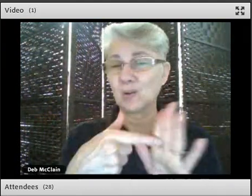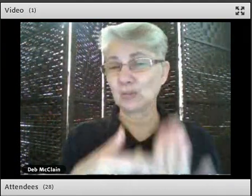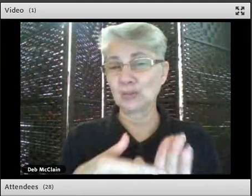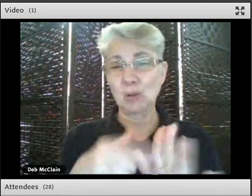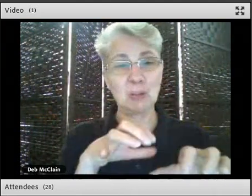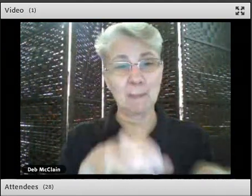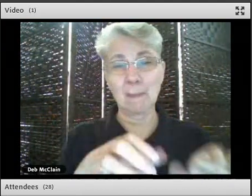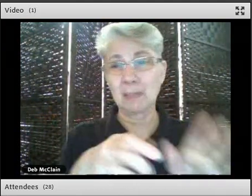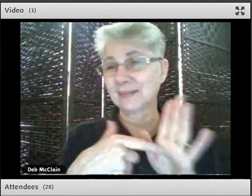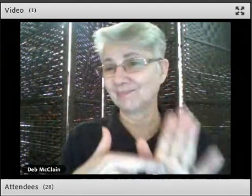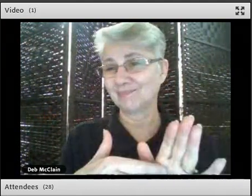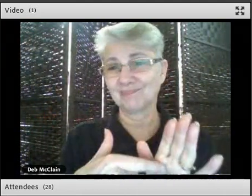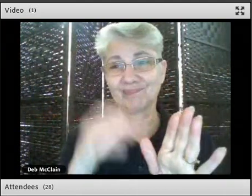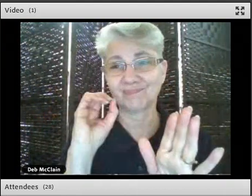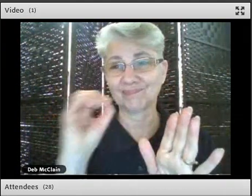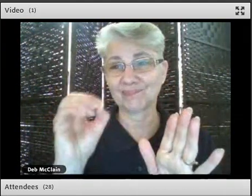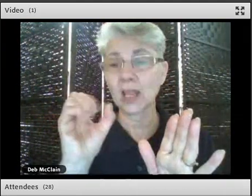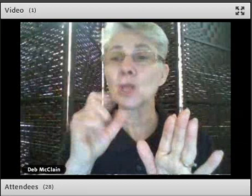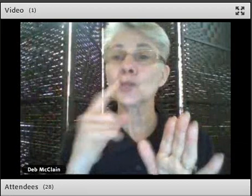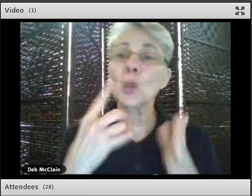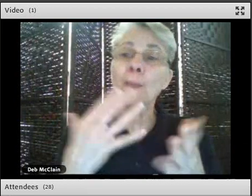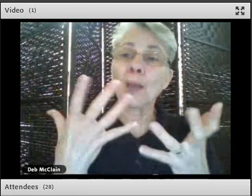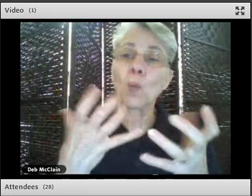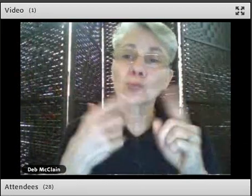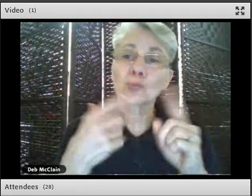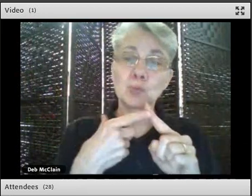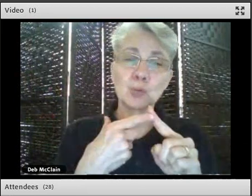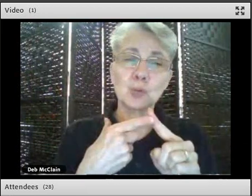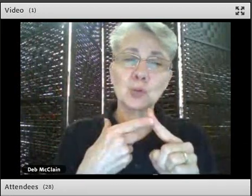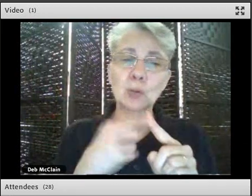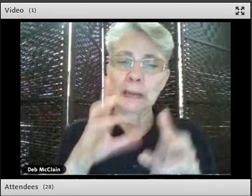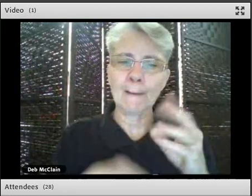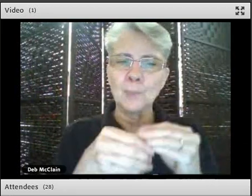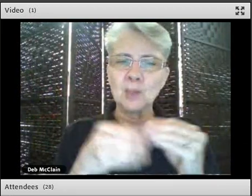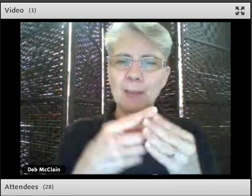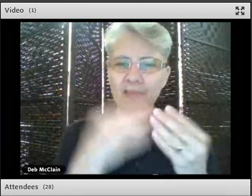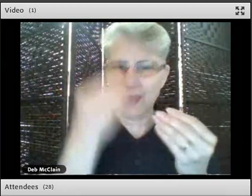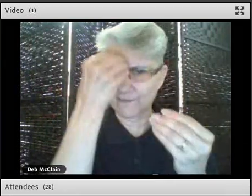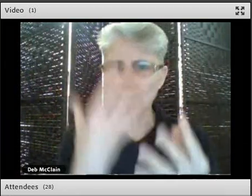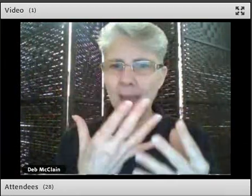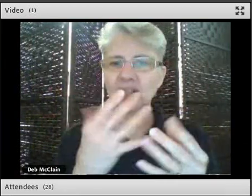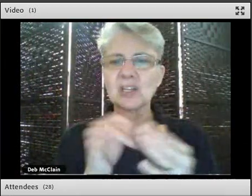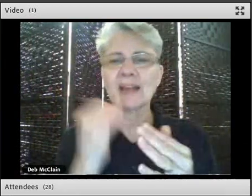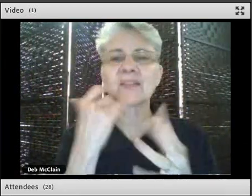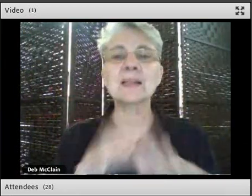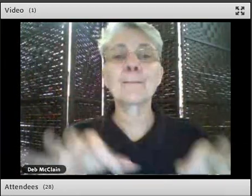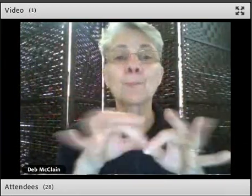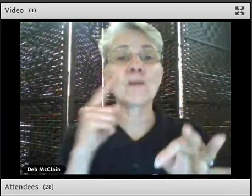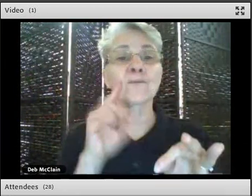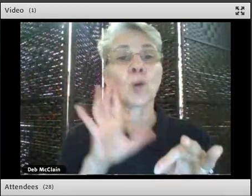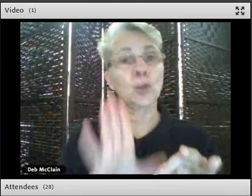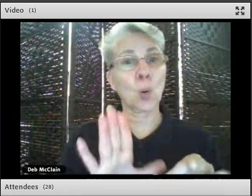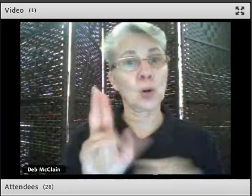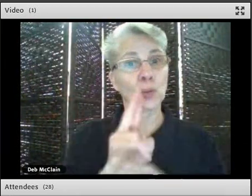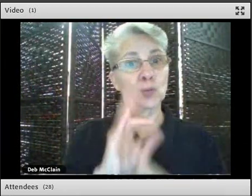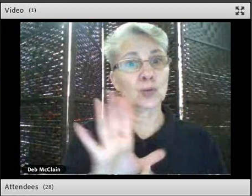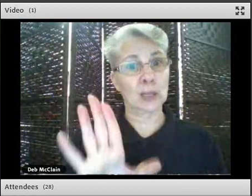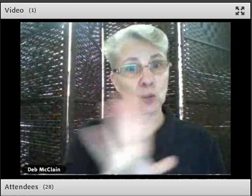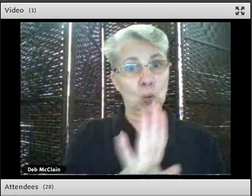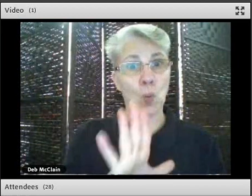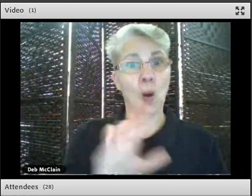if it's important to your users, like digital, like stereo,